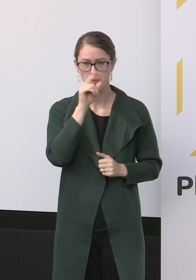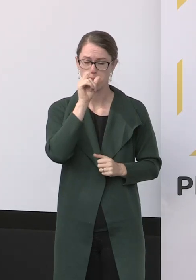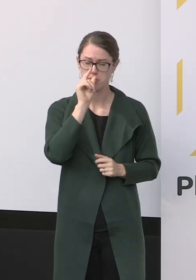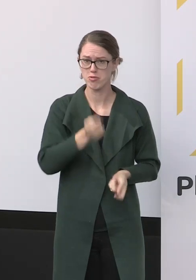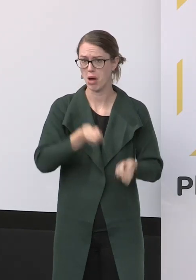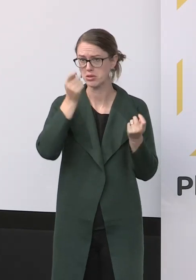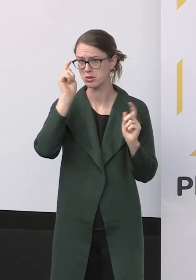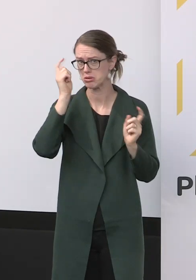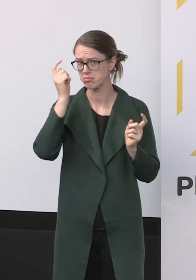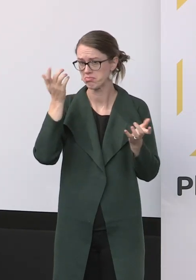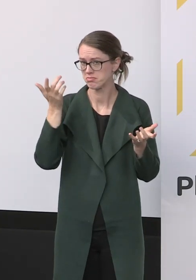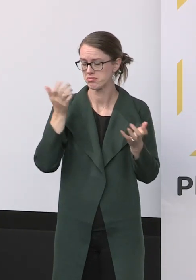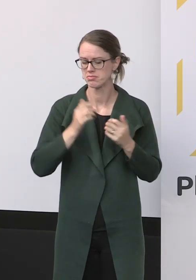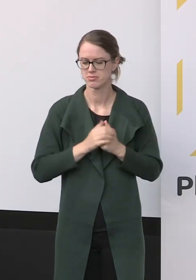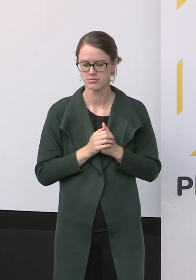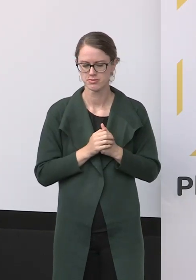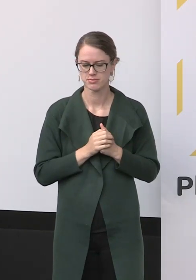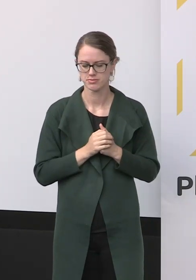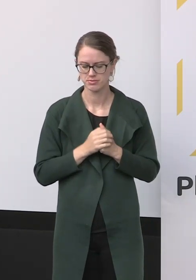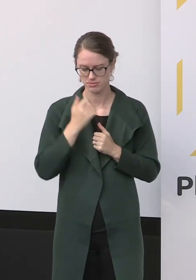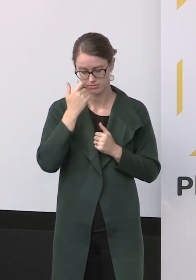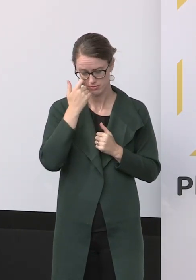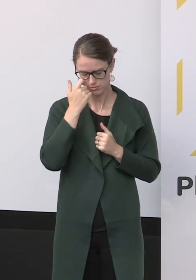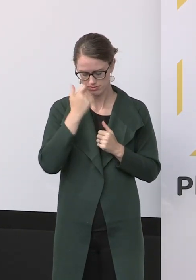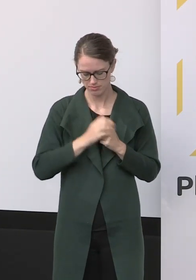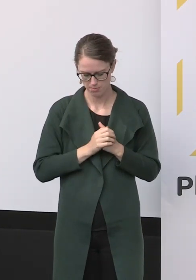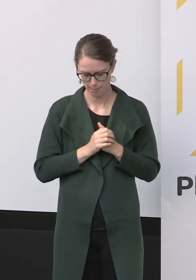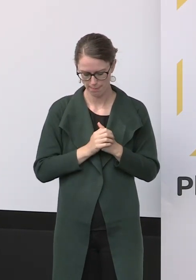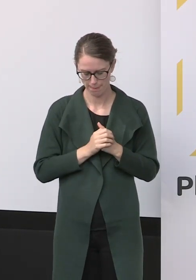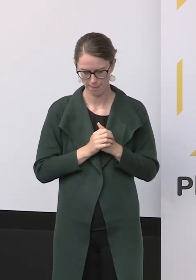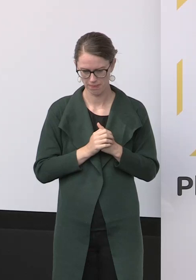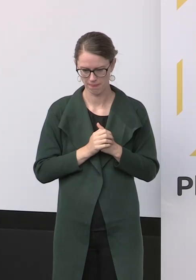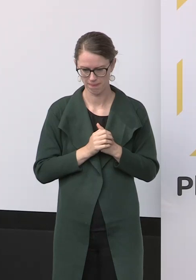Ahh...